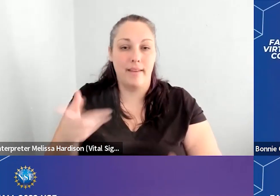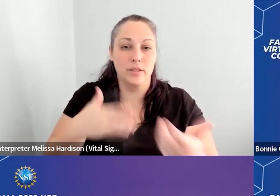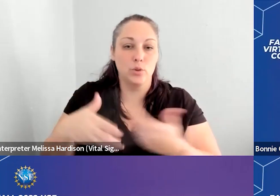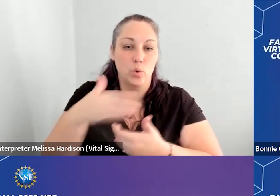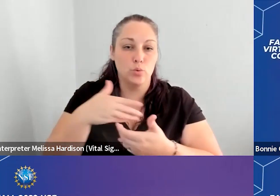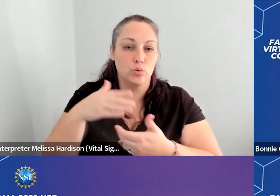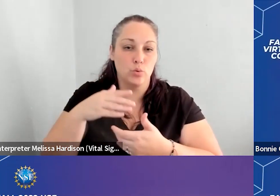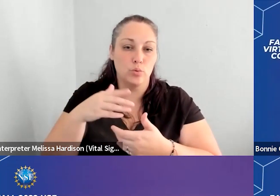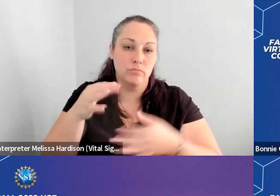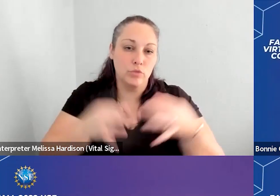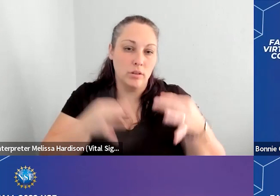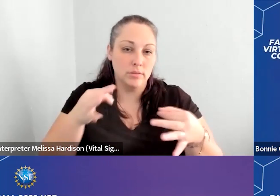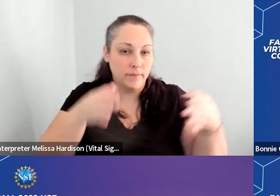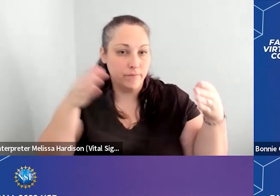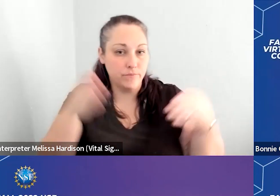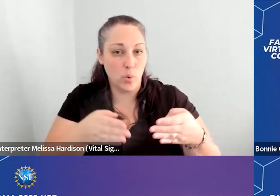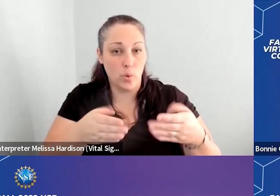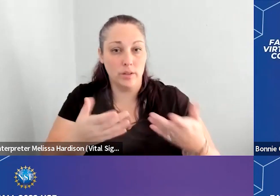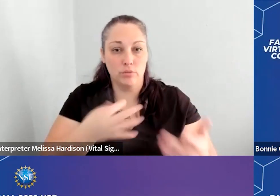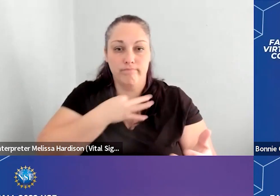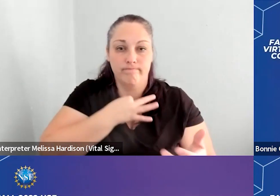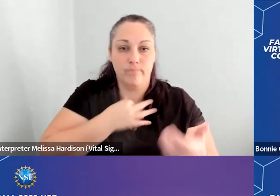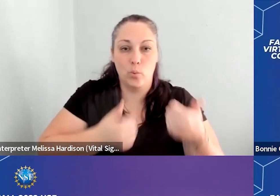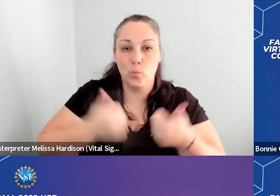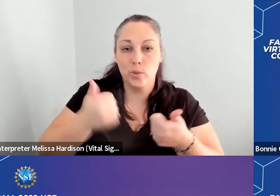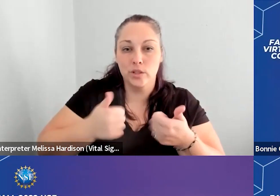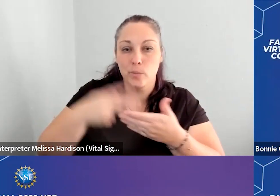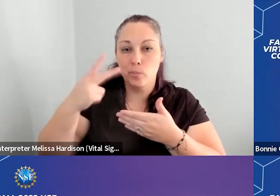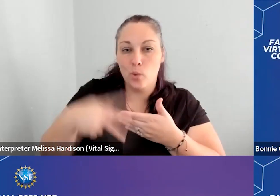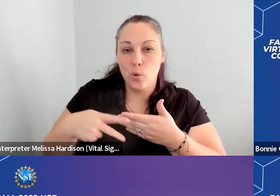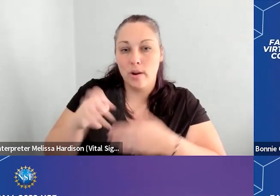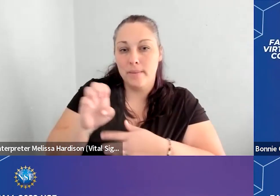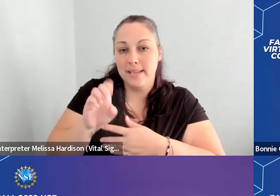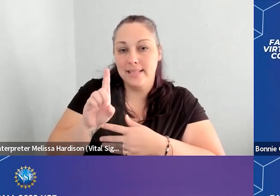So she's wondering which programs in EDU might be the best fit for them